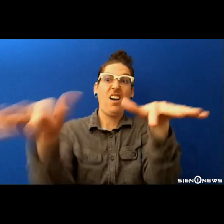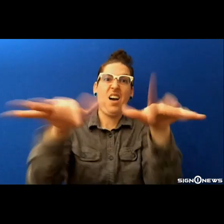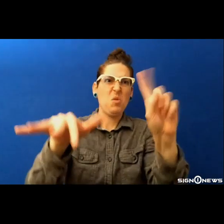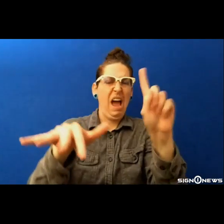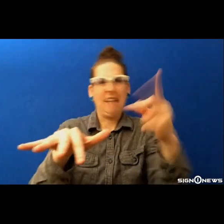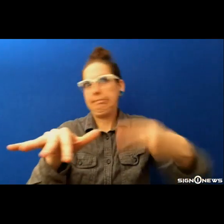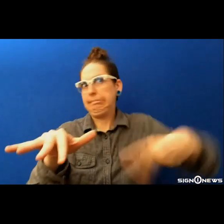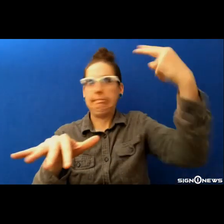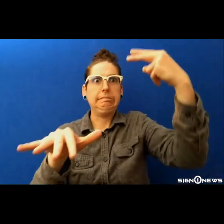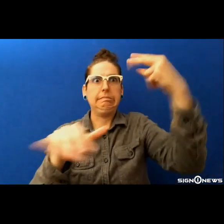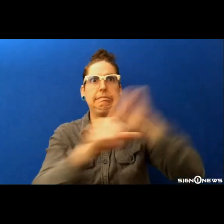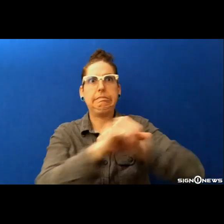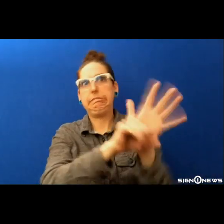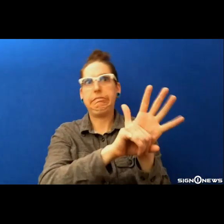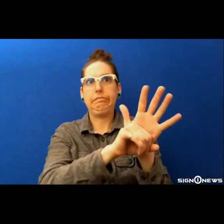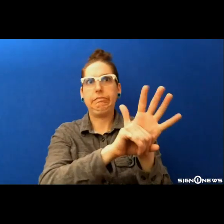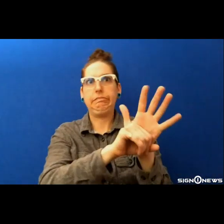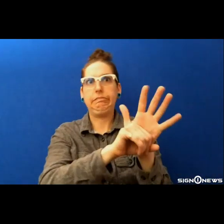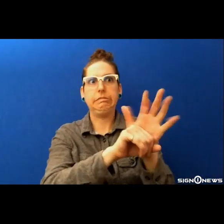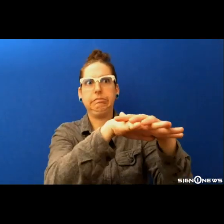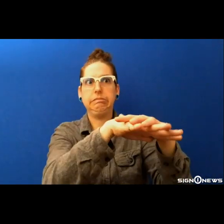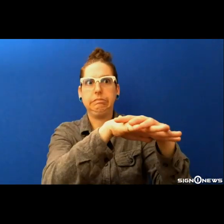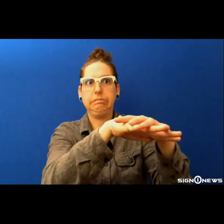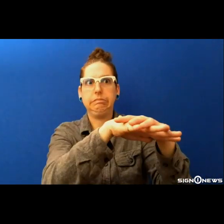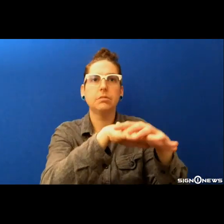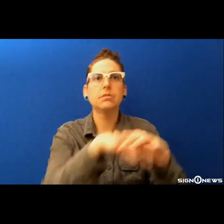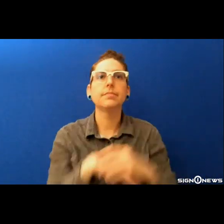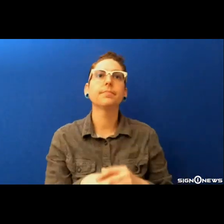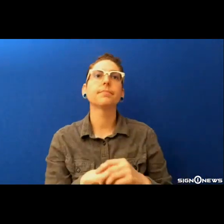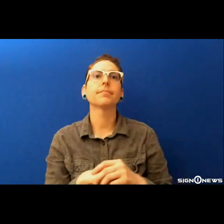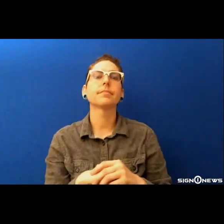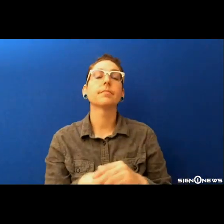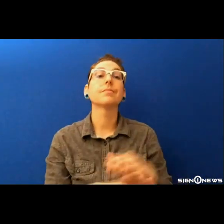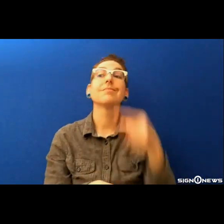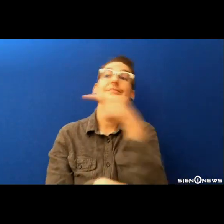facing a surge in coronavirus cases.